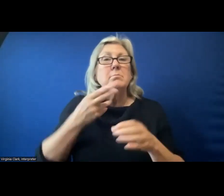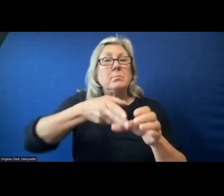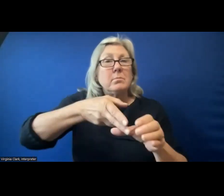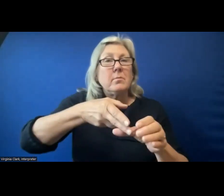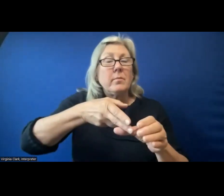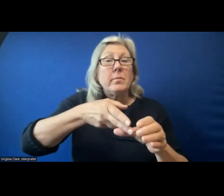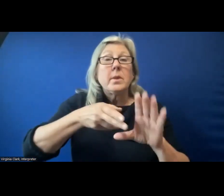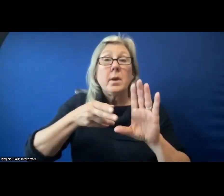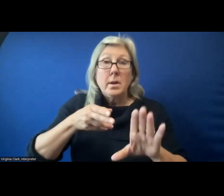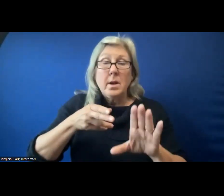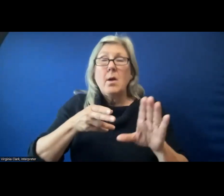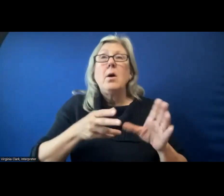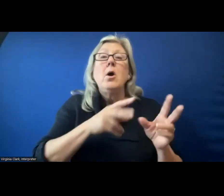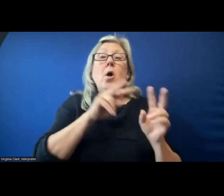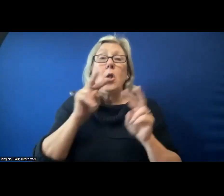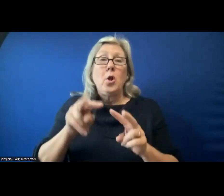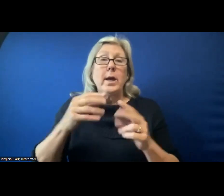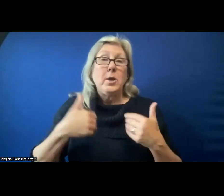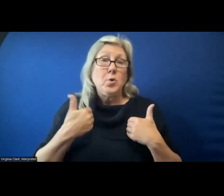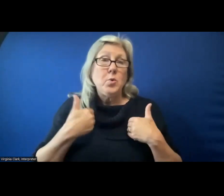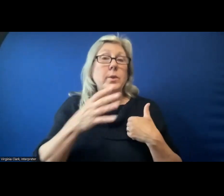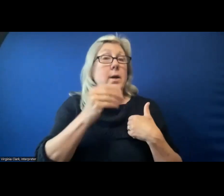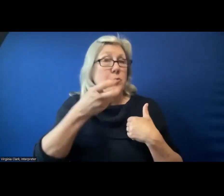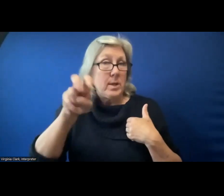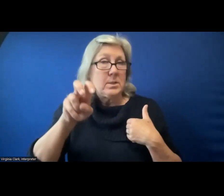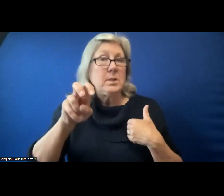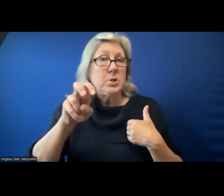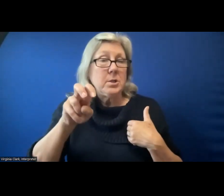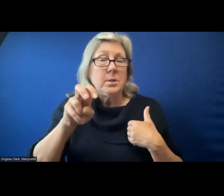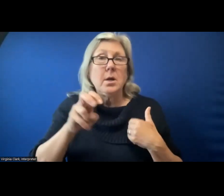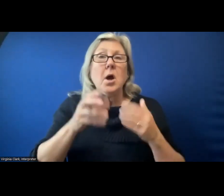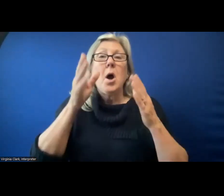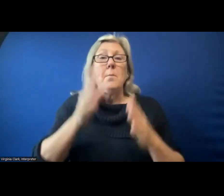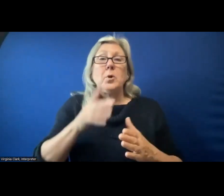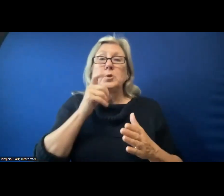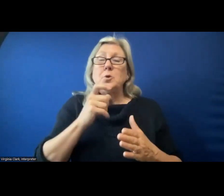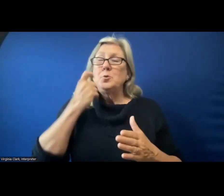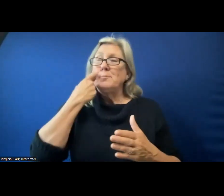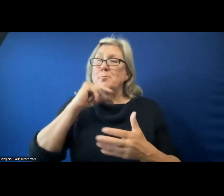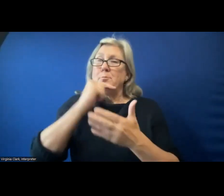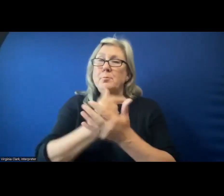at youth and transition. Let's look at a person coming right out of high school or right out